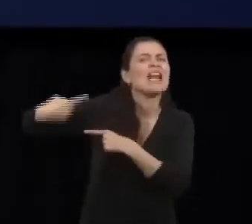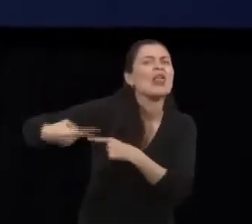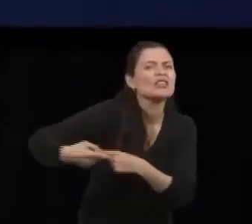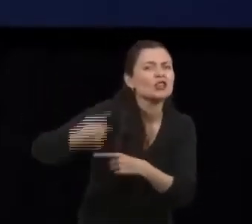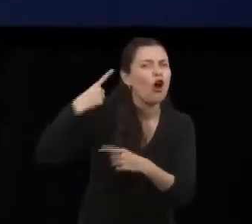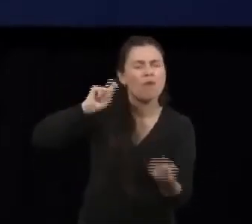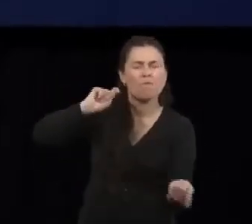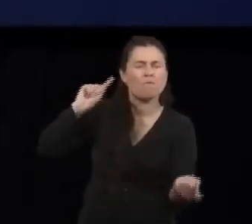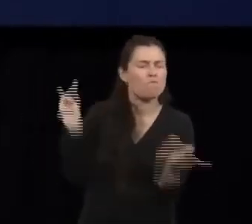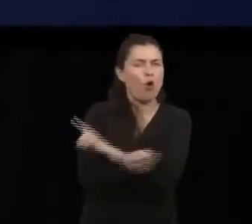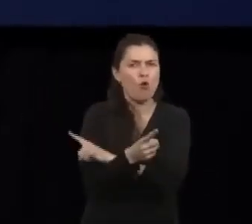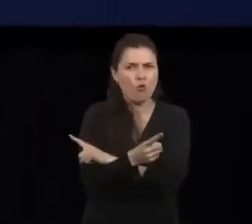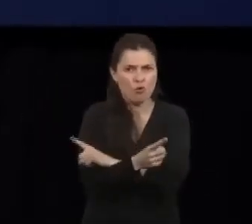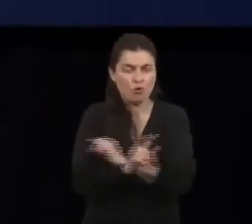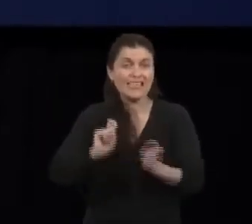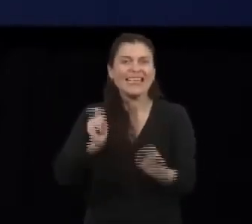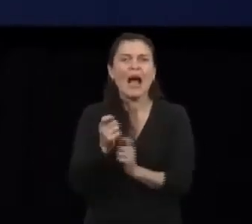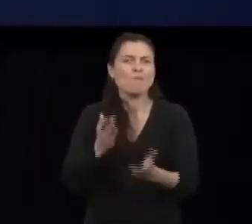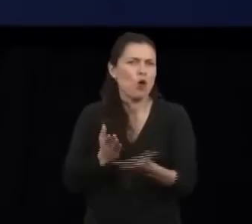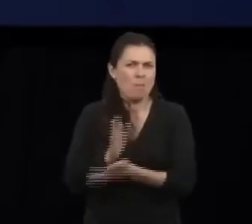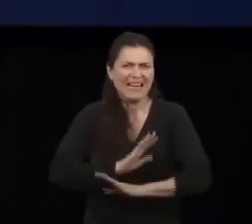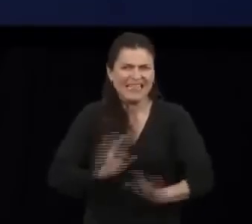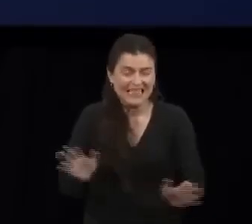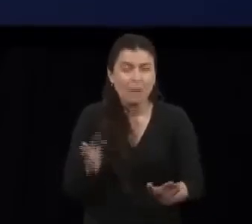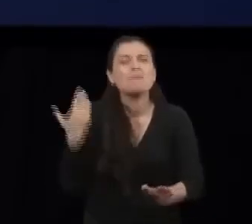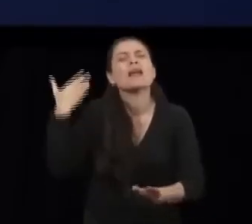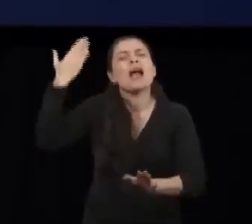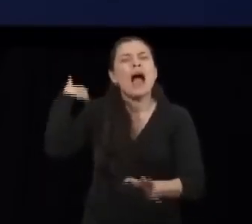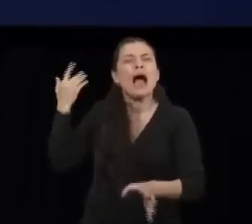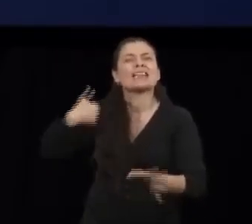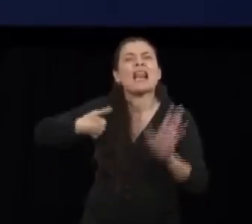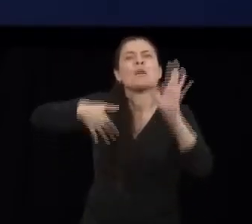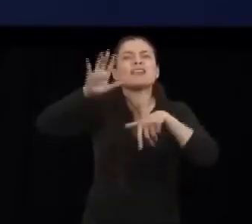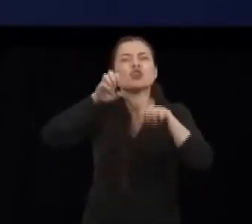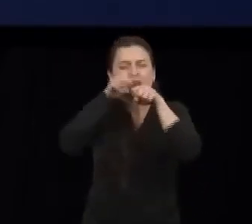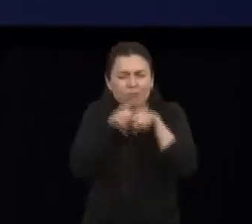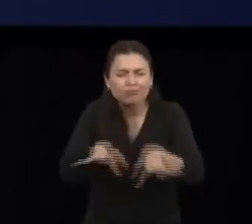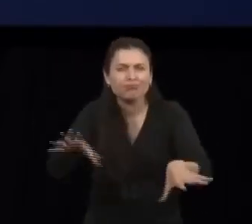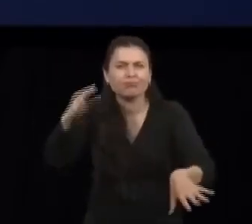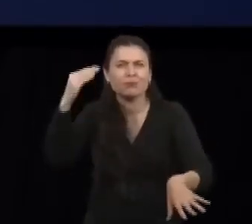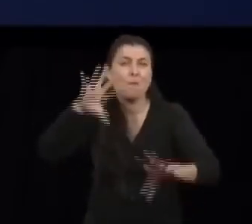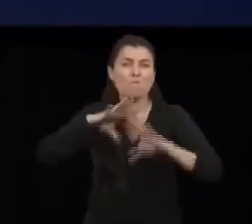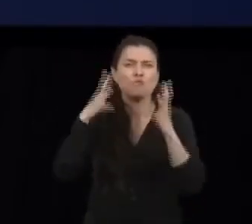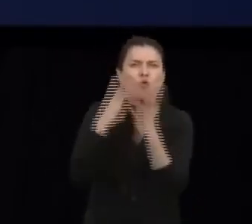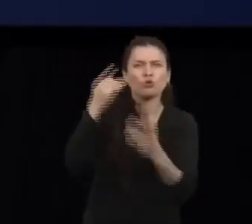predominated economic thinking in the 20th century,